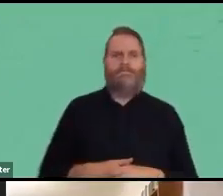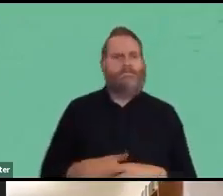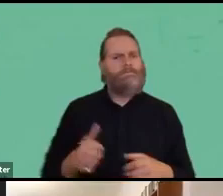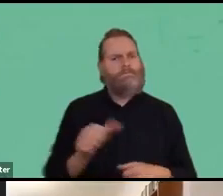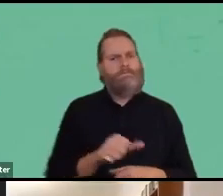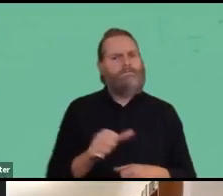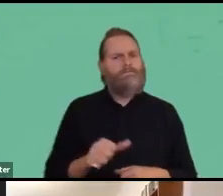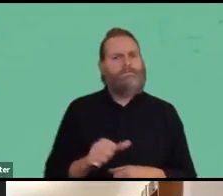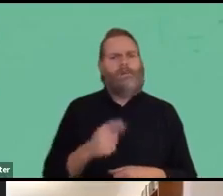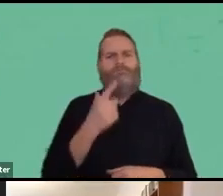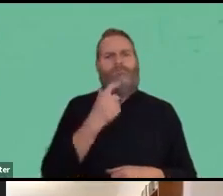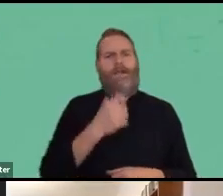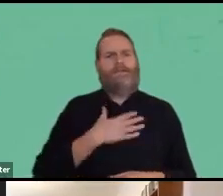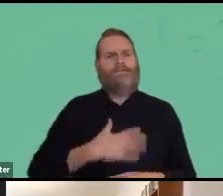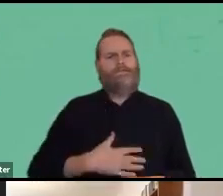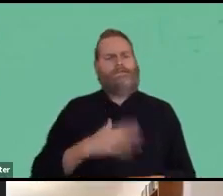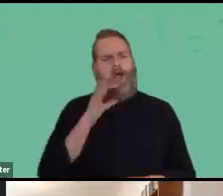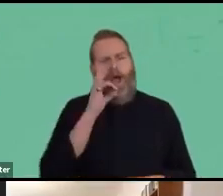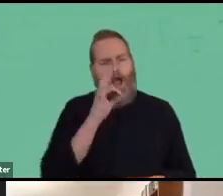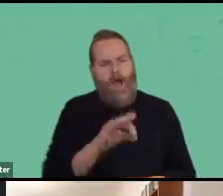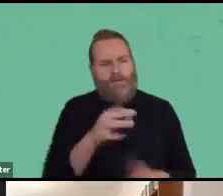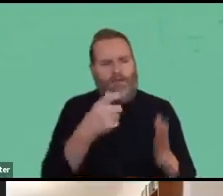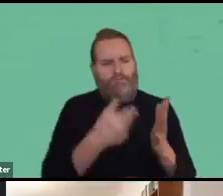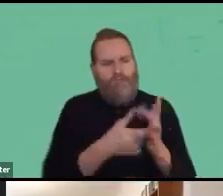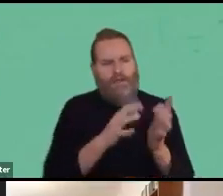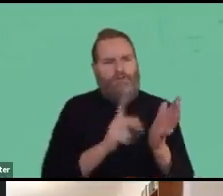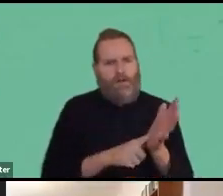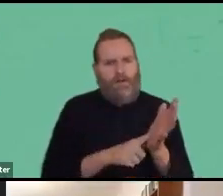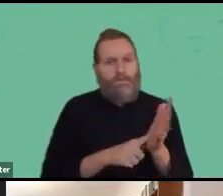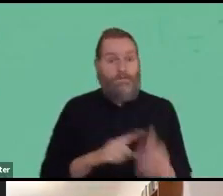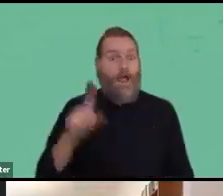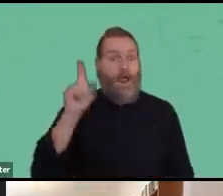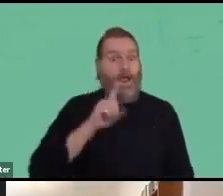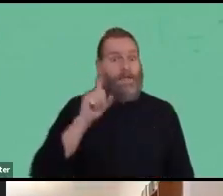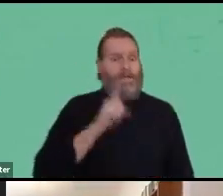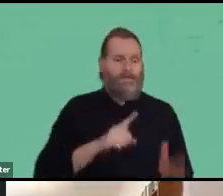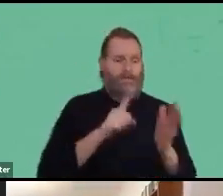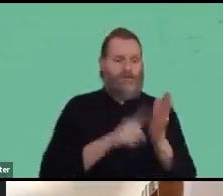can pick this up - Jackie Lawler has said what's the point of signing the petition